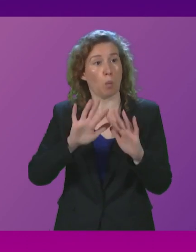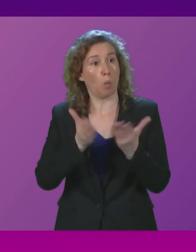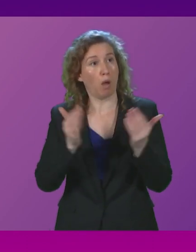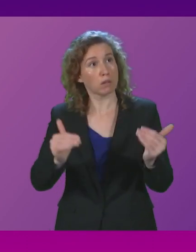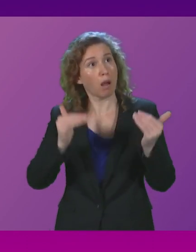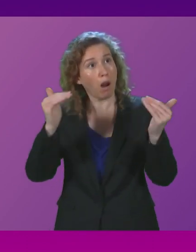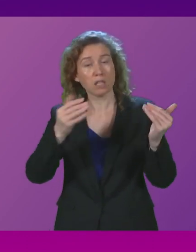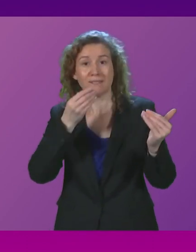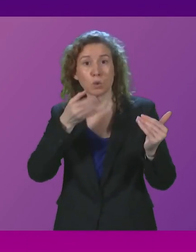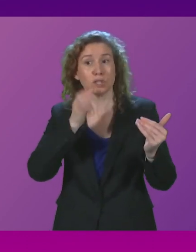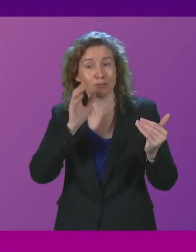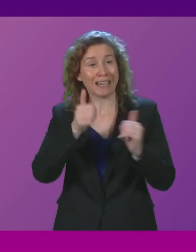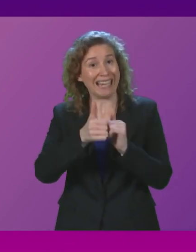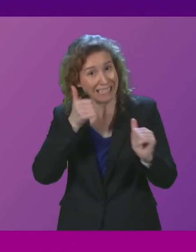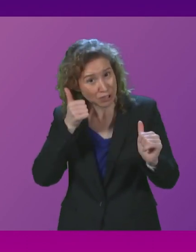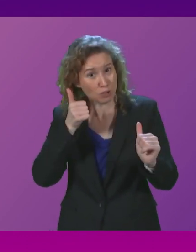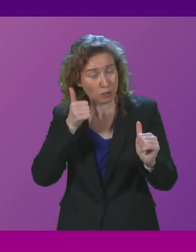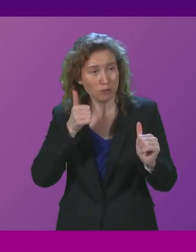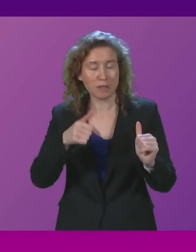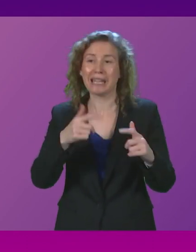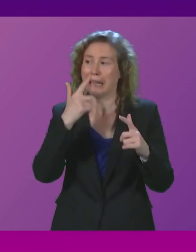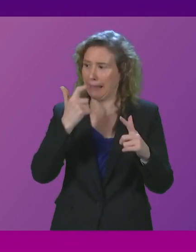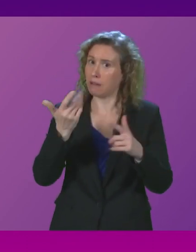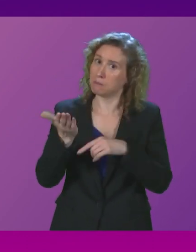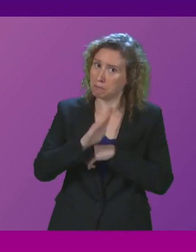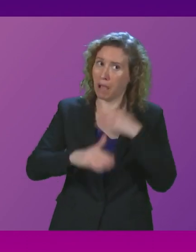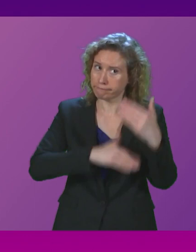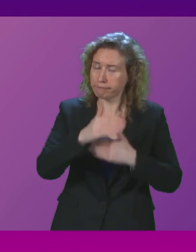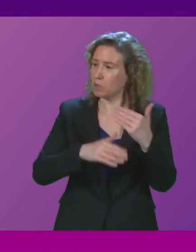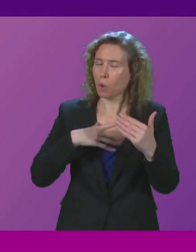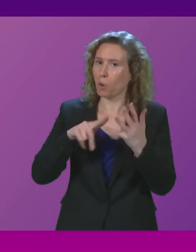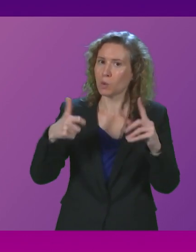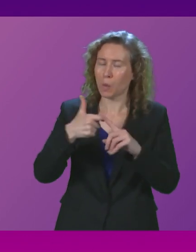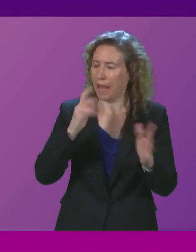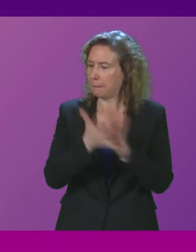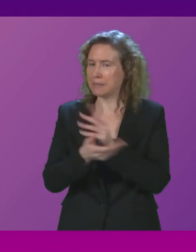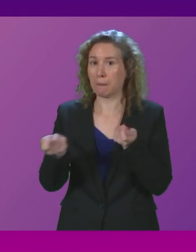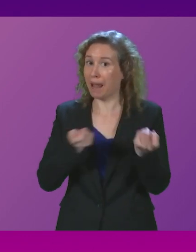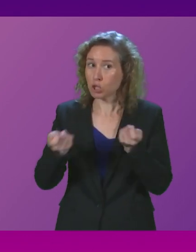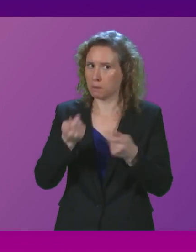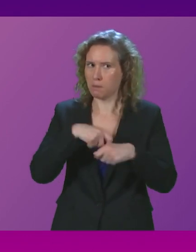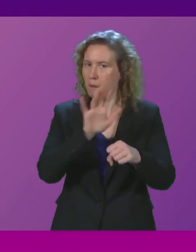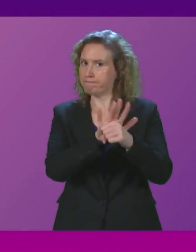and drink industry does not continue to be hamstrung by United Kingdom mismanagement?